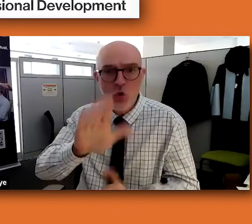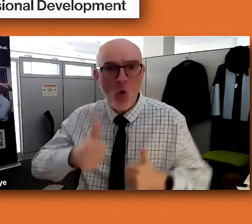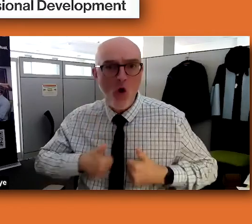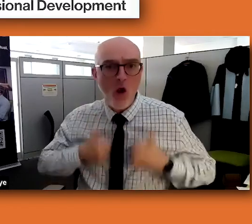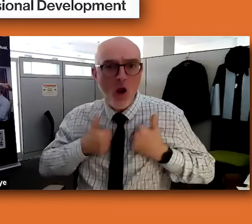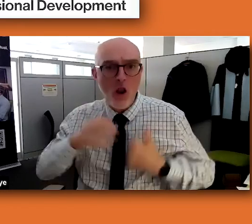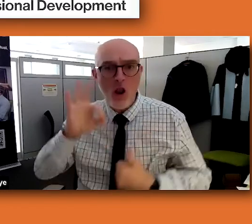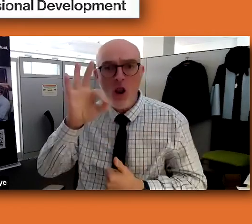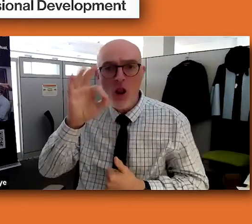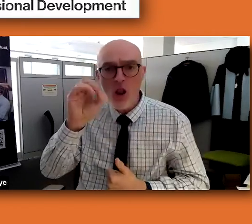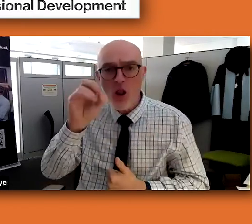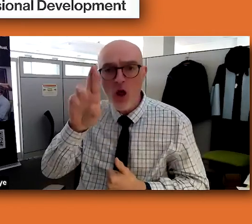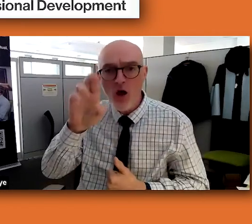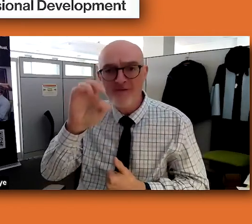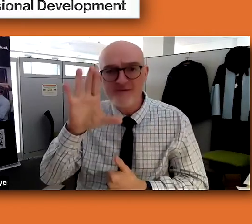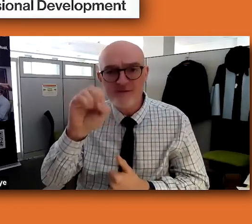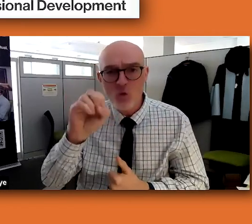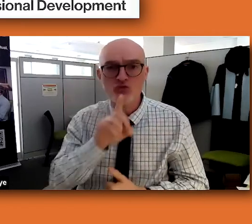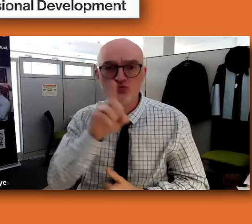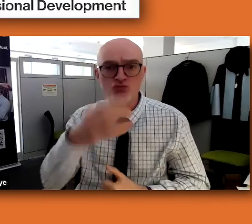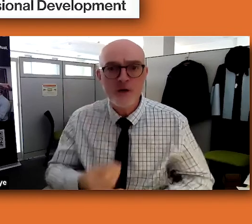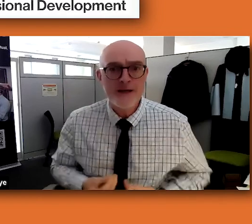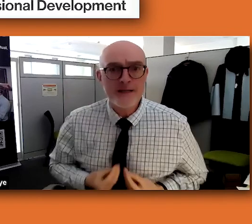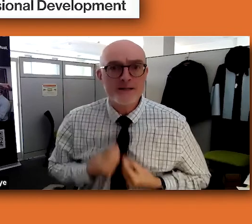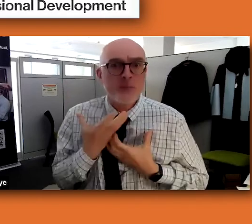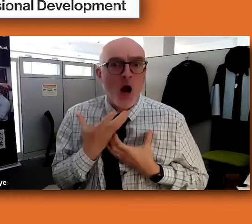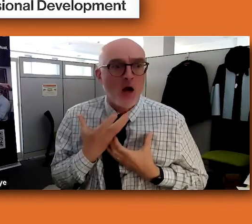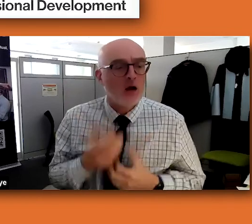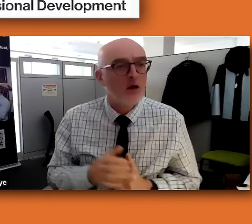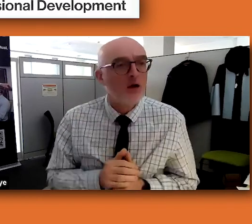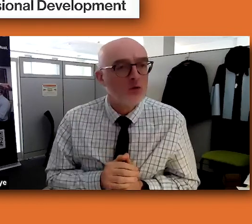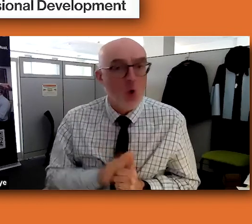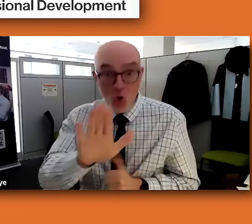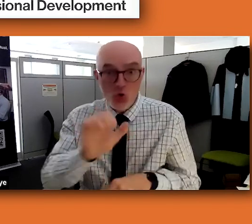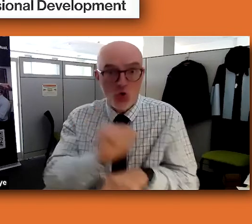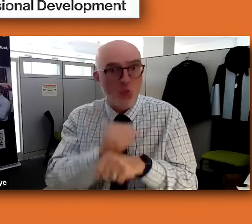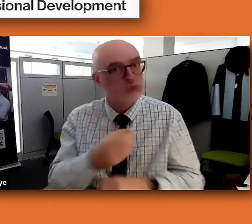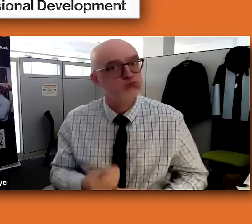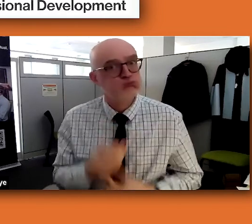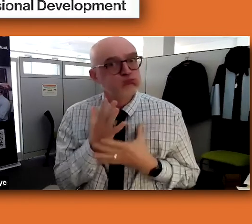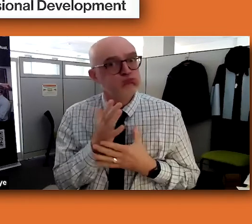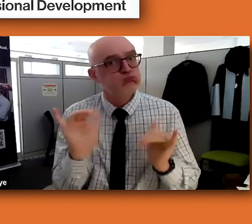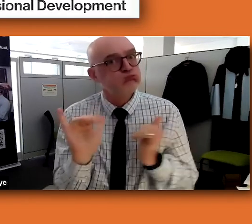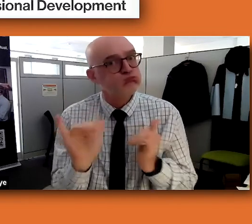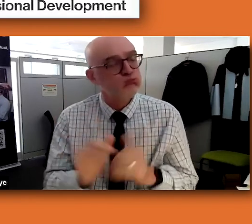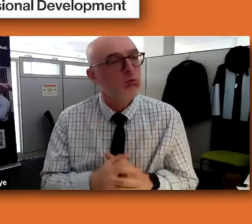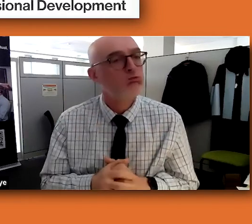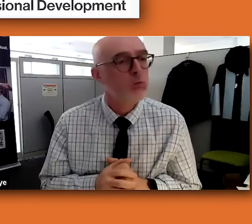So, an anonymous person is asking. They say, "Your life force is inspiring,